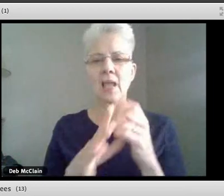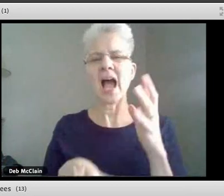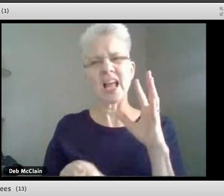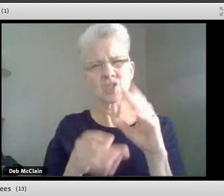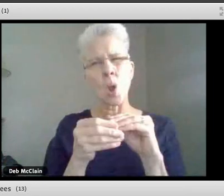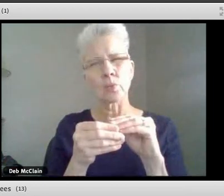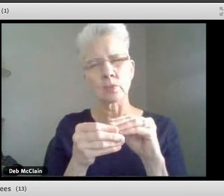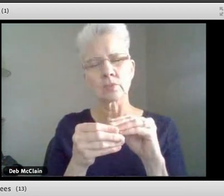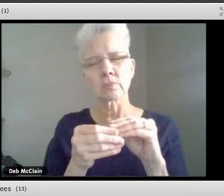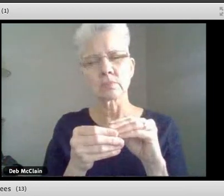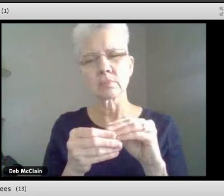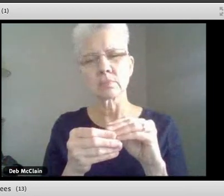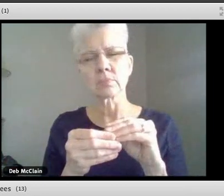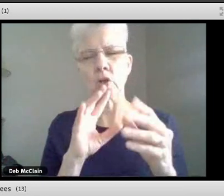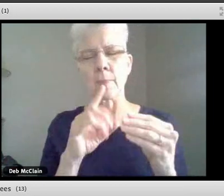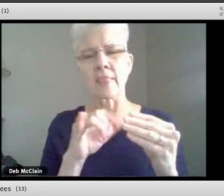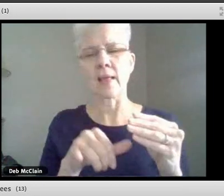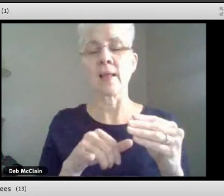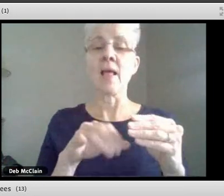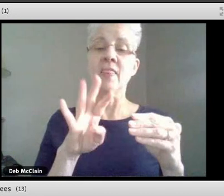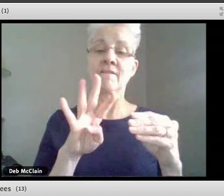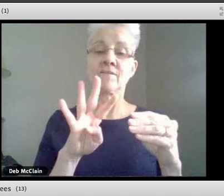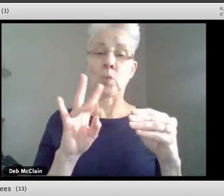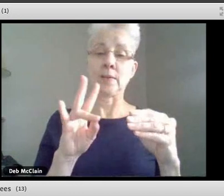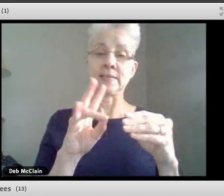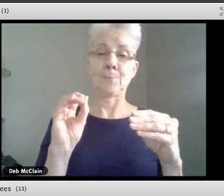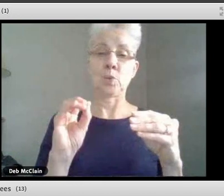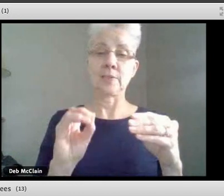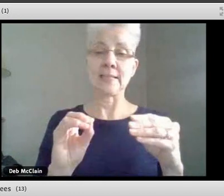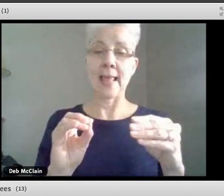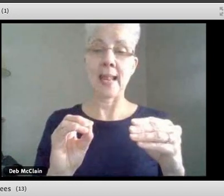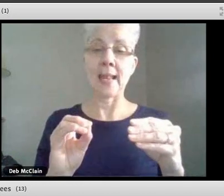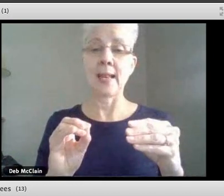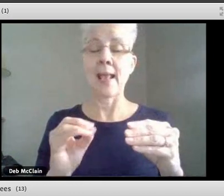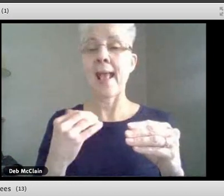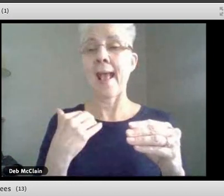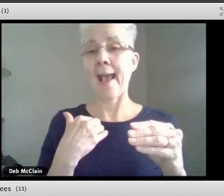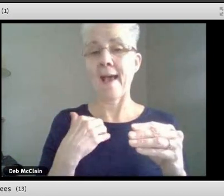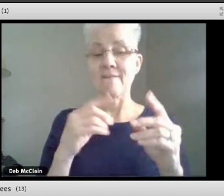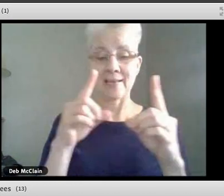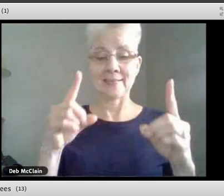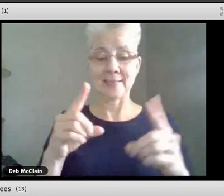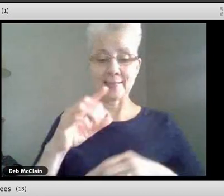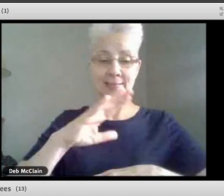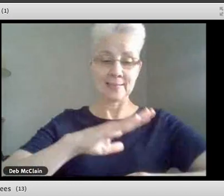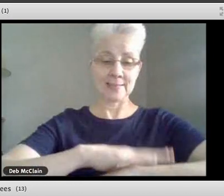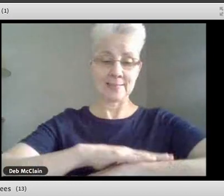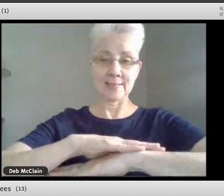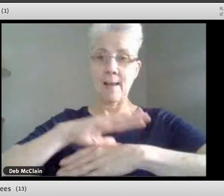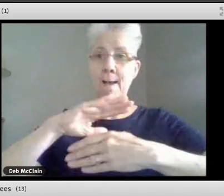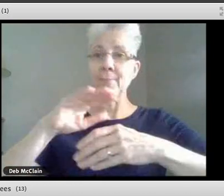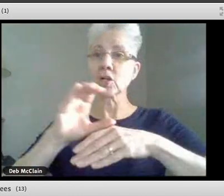and then 47 percent have a desktop PC. So think about that. Seventy-four percent of people with disabilities